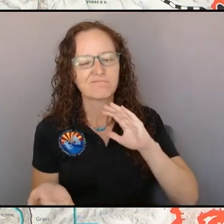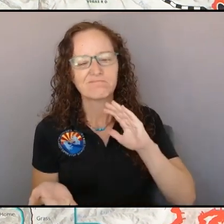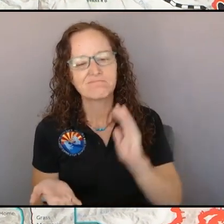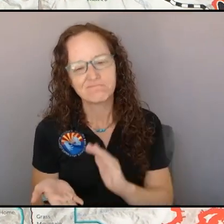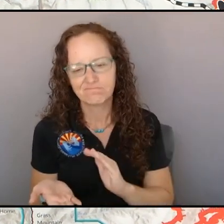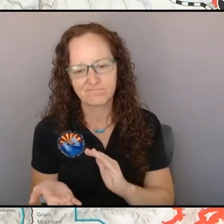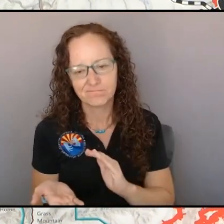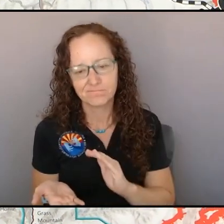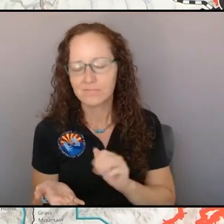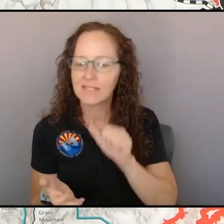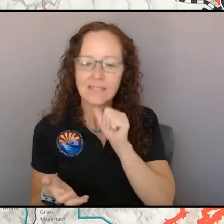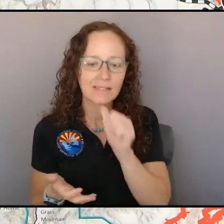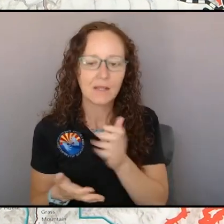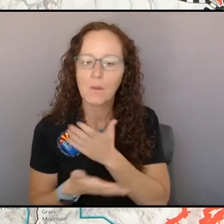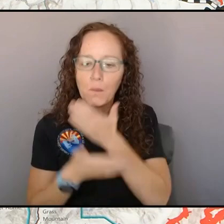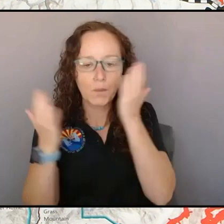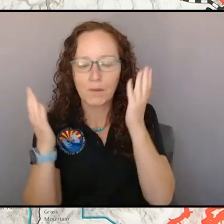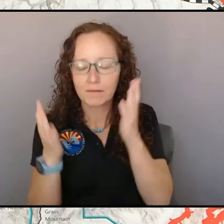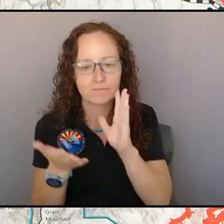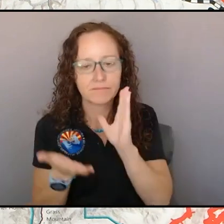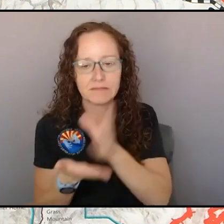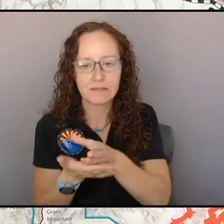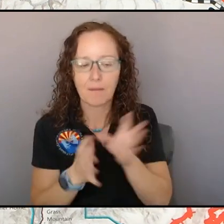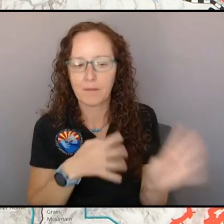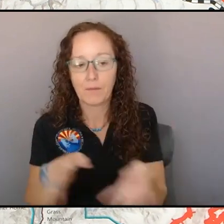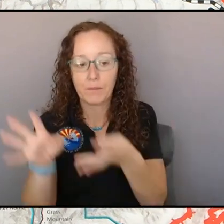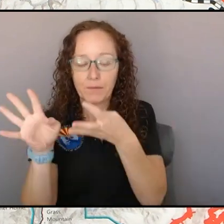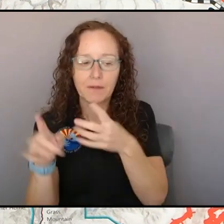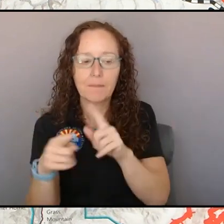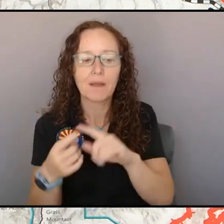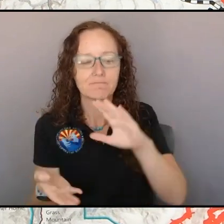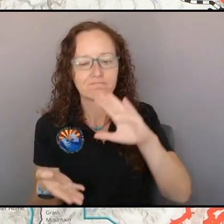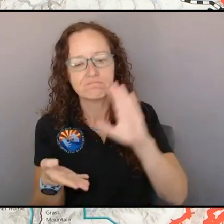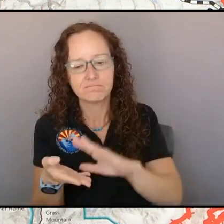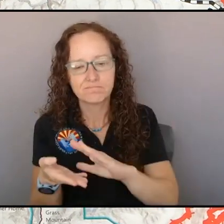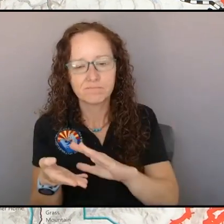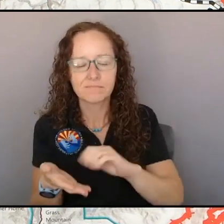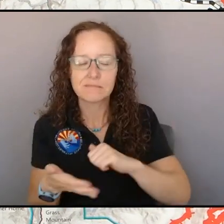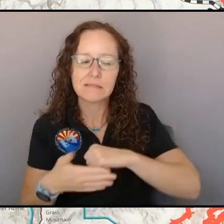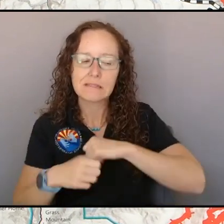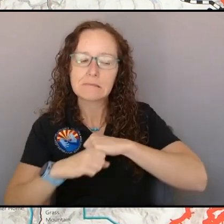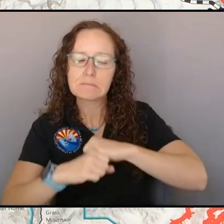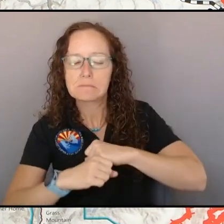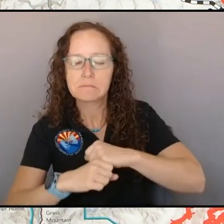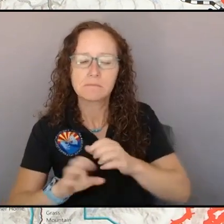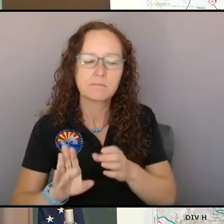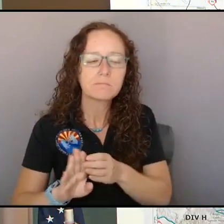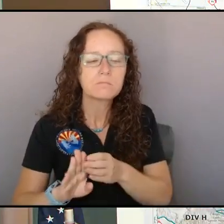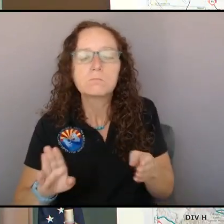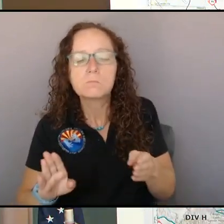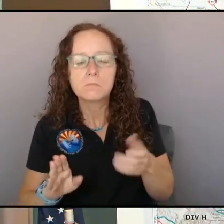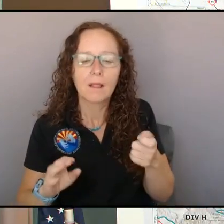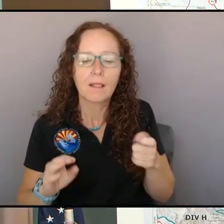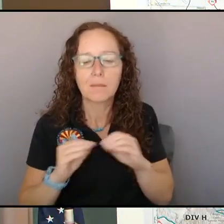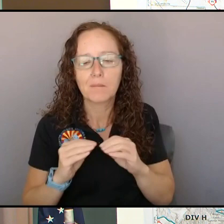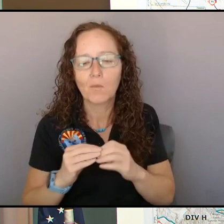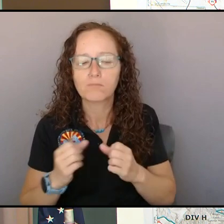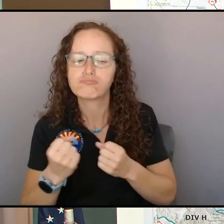effects of these easterly winds' but it did kind of pad the situation a little bit. Now temperatures last night got in